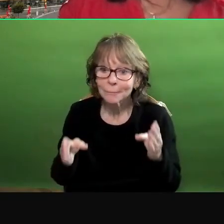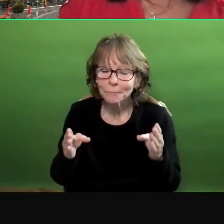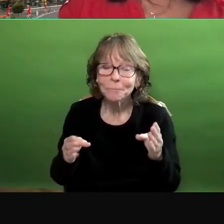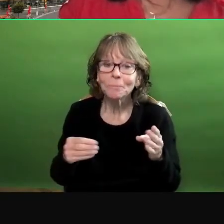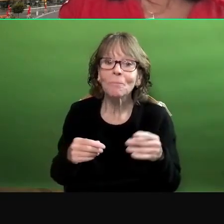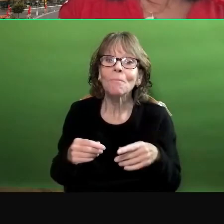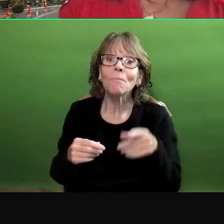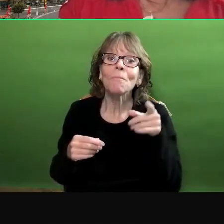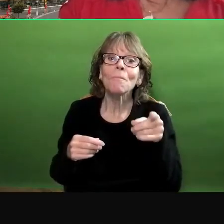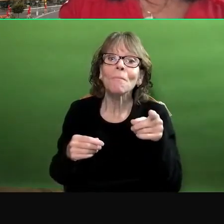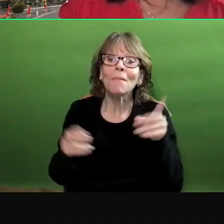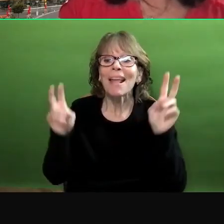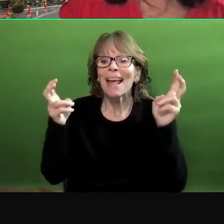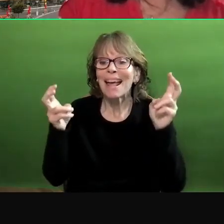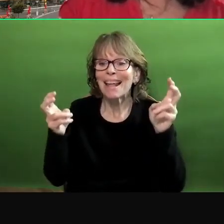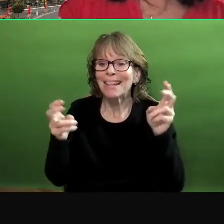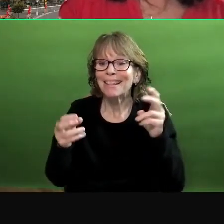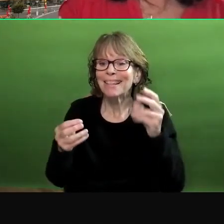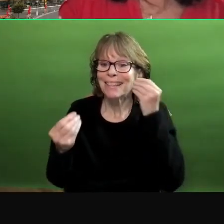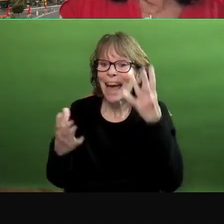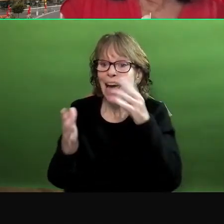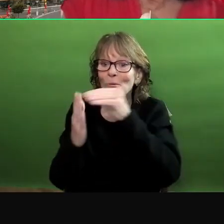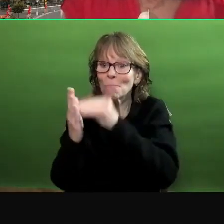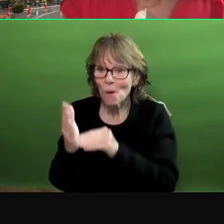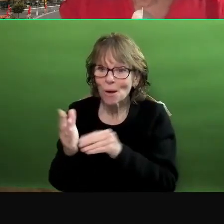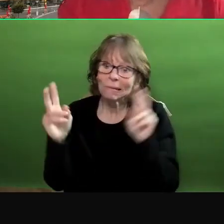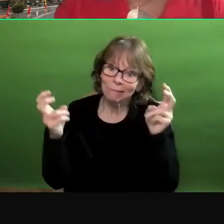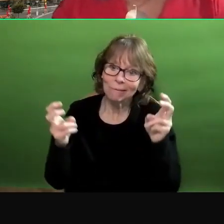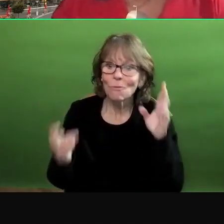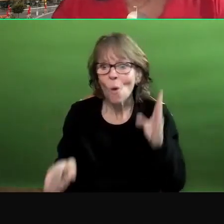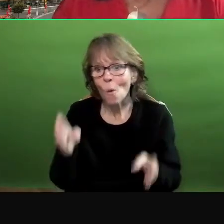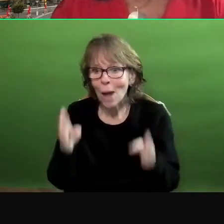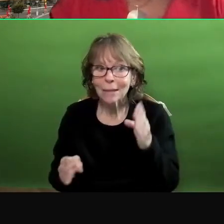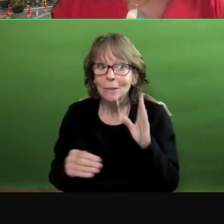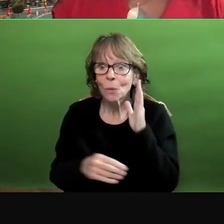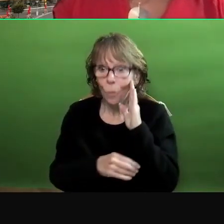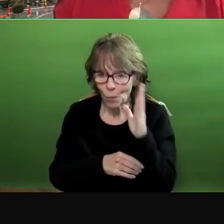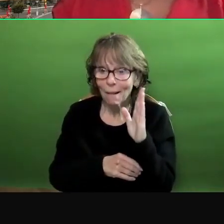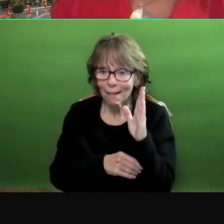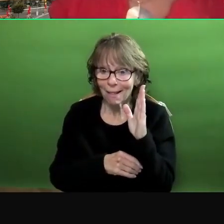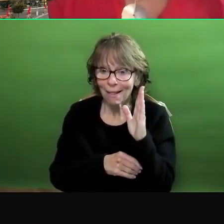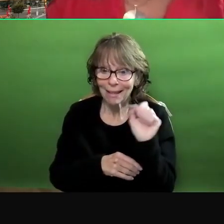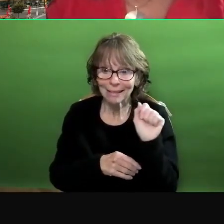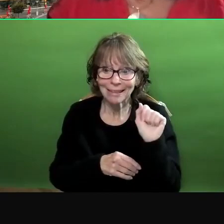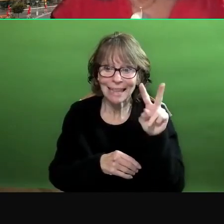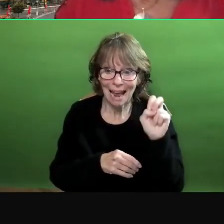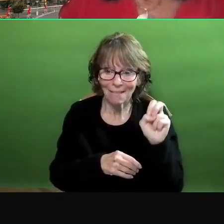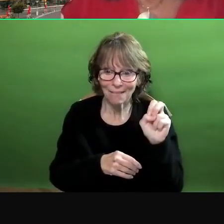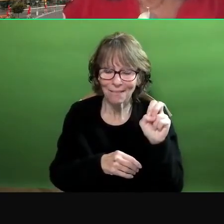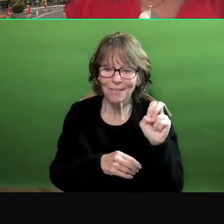robots will save Japan. So the title of this book/dissertation is flipping it on its head.